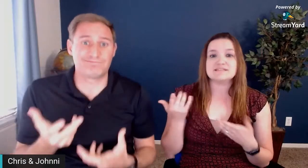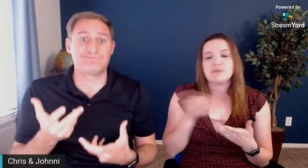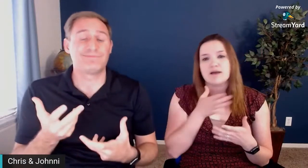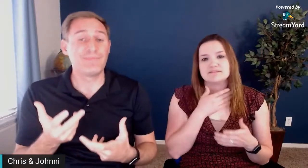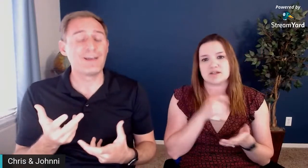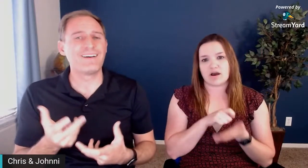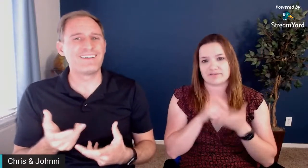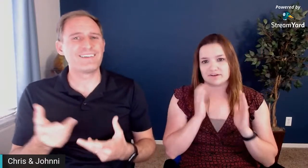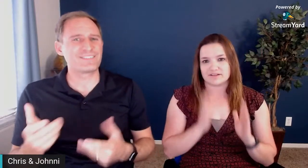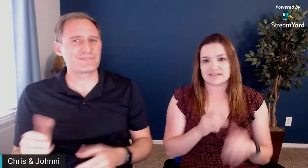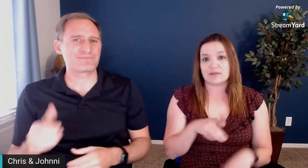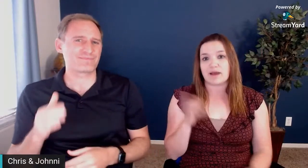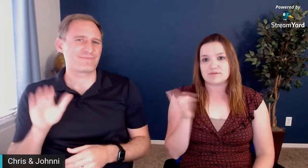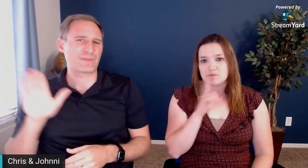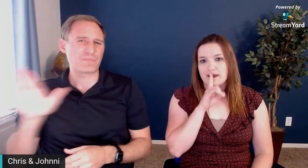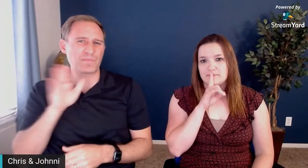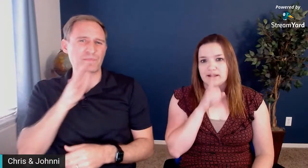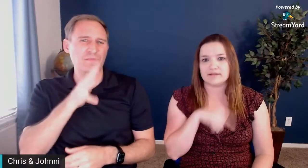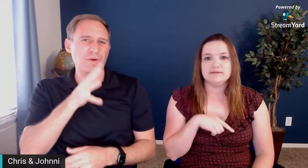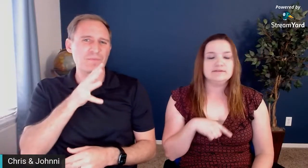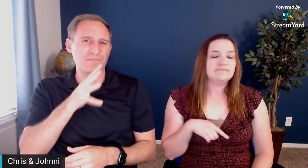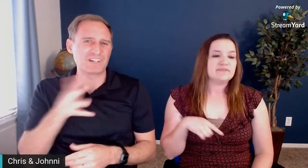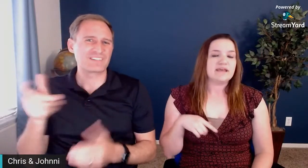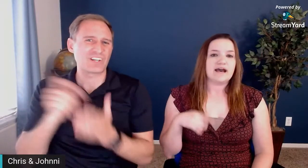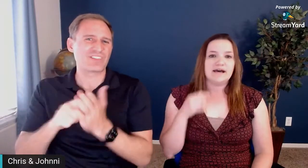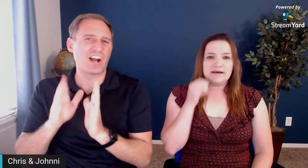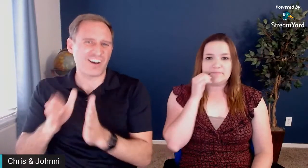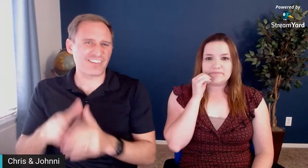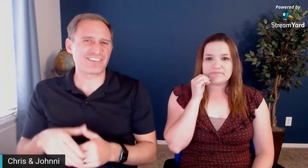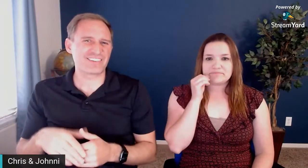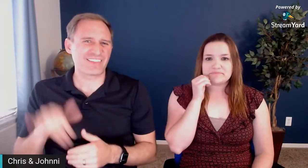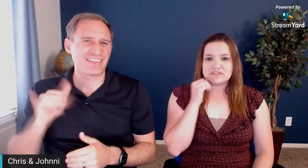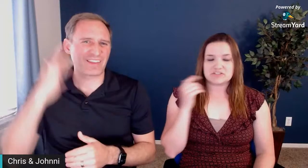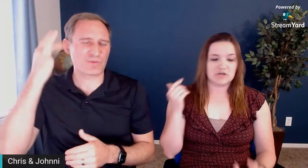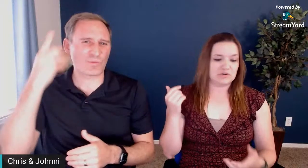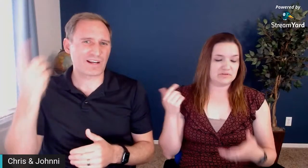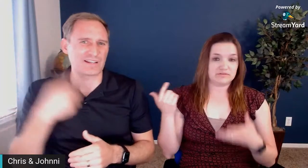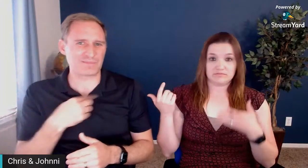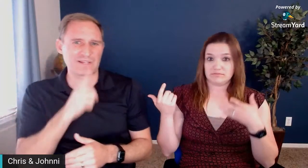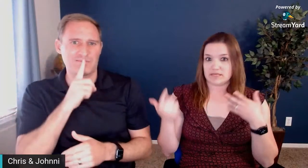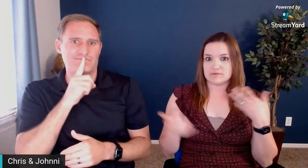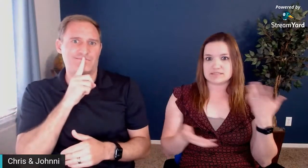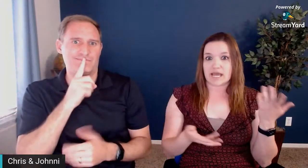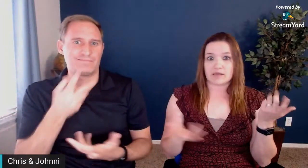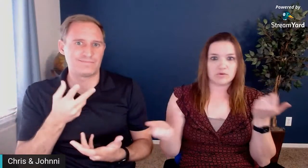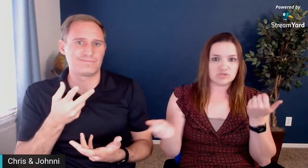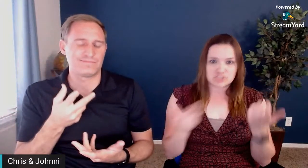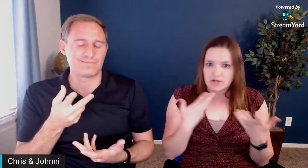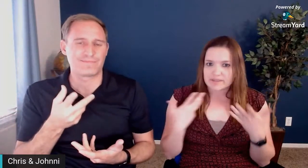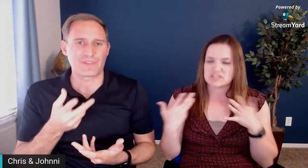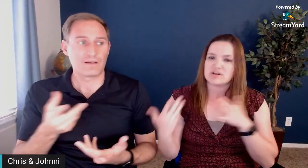his mom's an author kind of why i was quiet about it uh so he was like well show me so